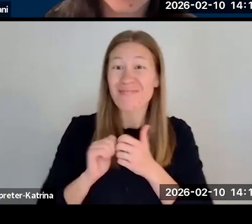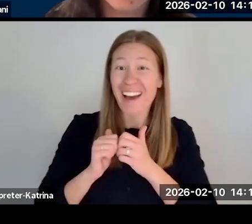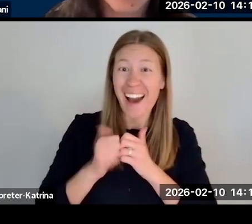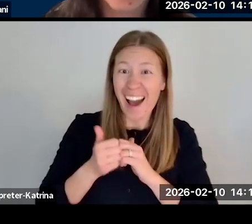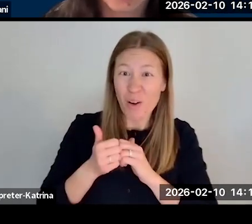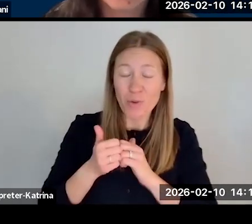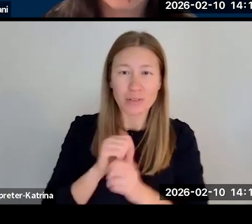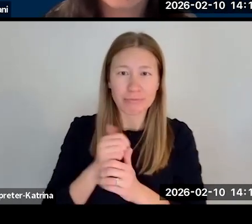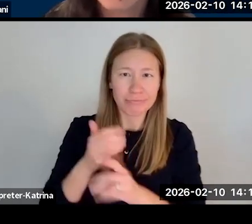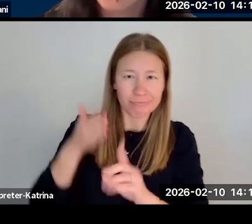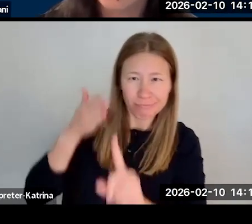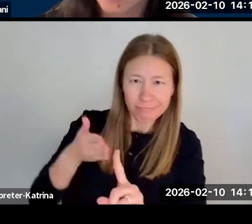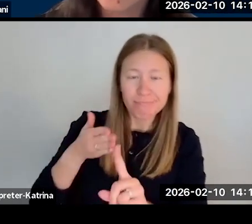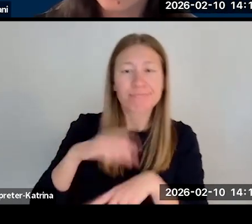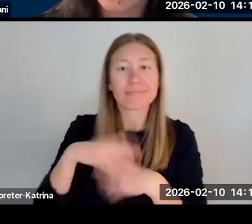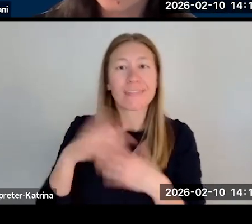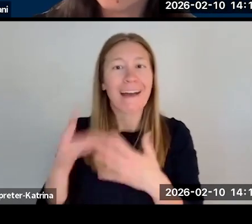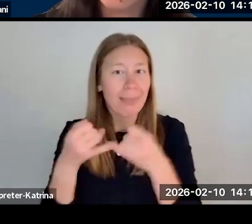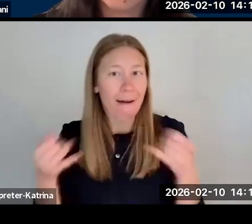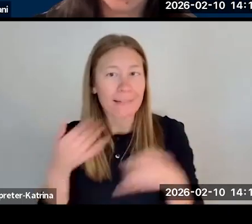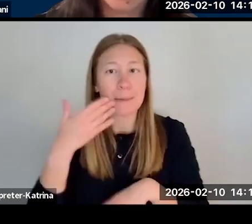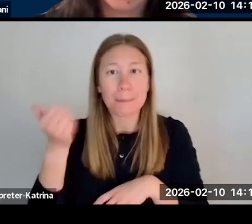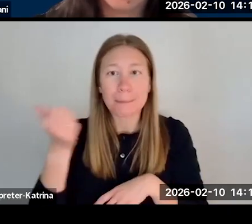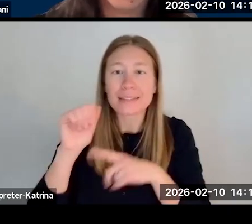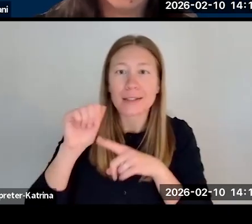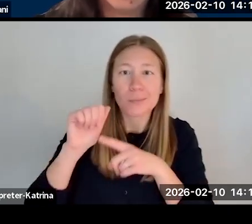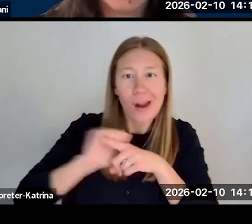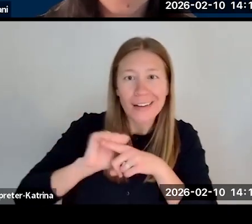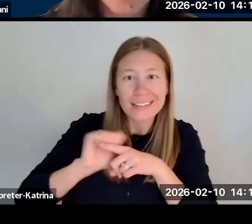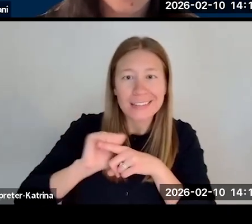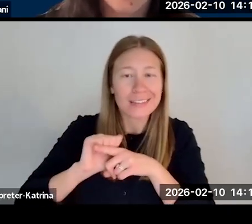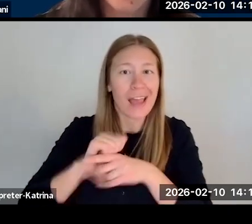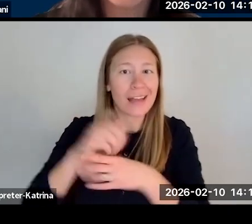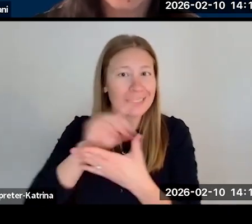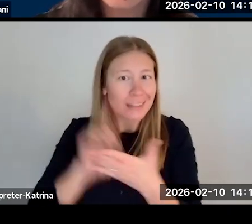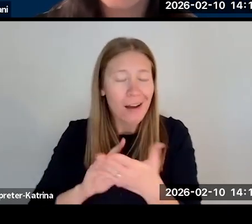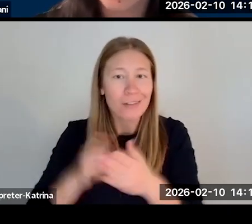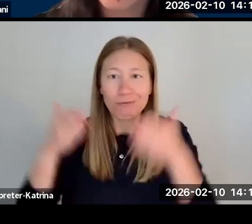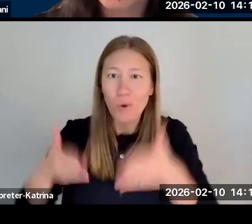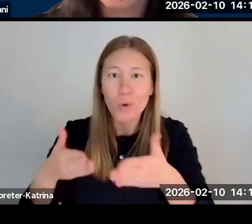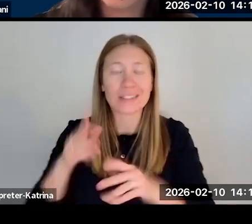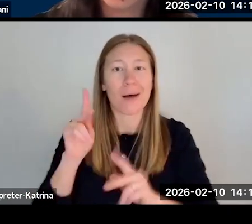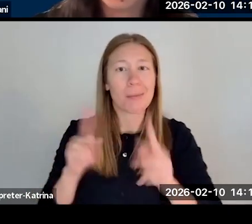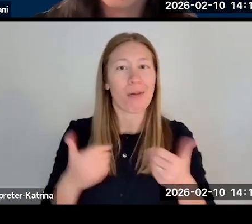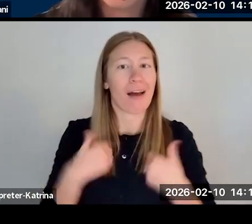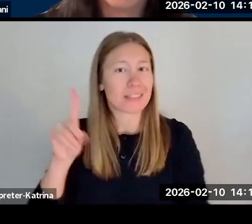and design best practices around the needs of users with disabilities. And because so much of the work